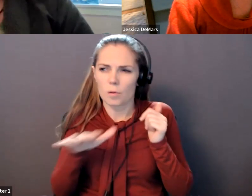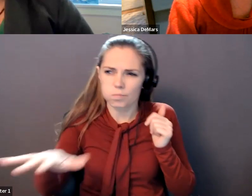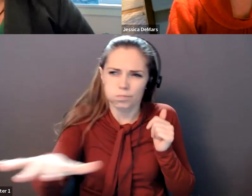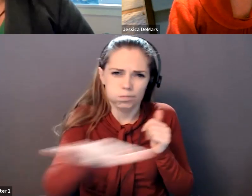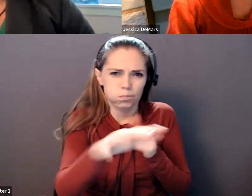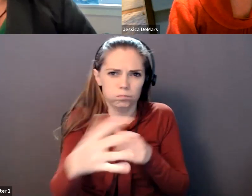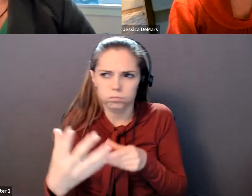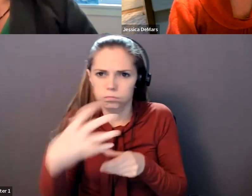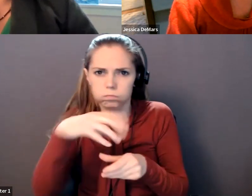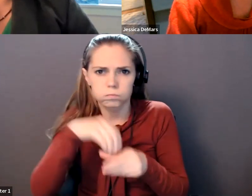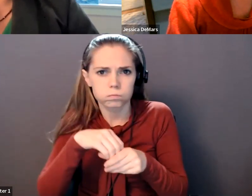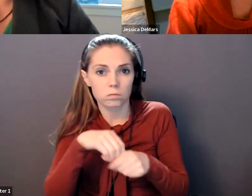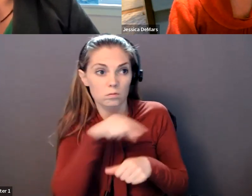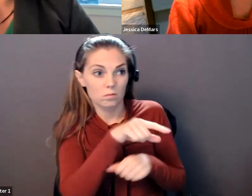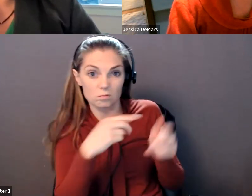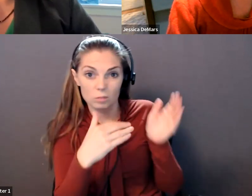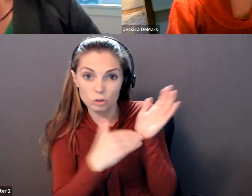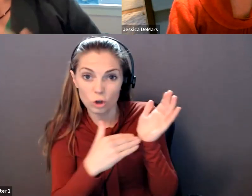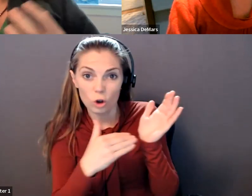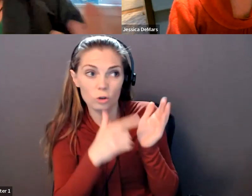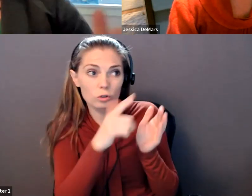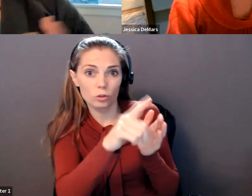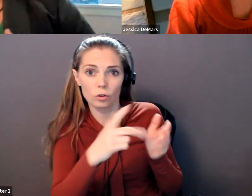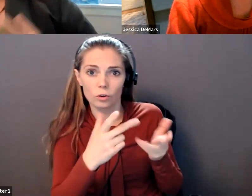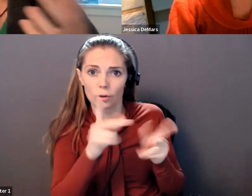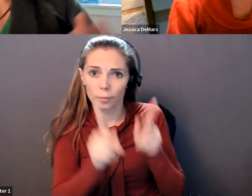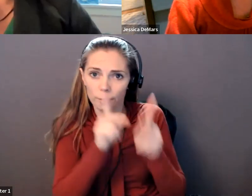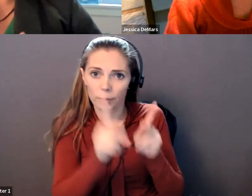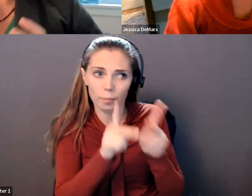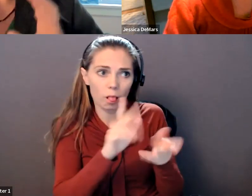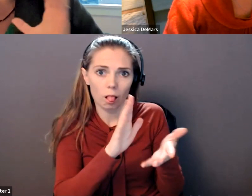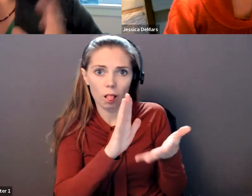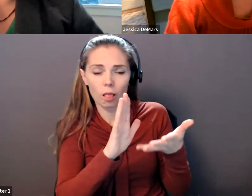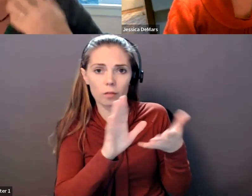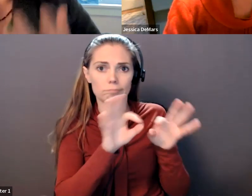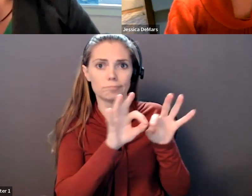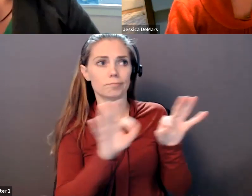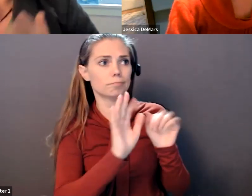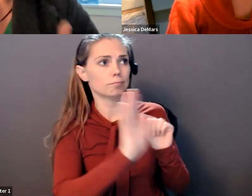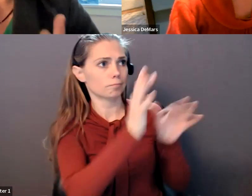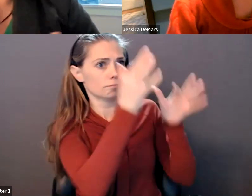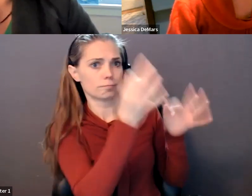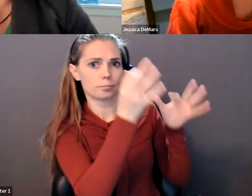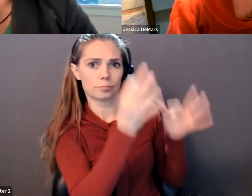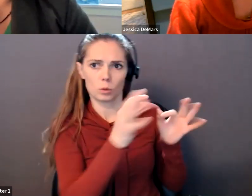really involved people with lived experience so that kind of duality is what's baked into the